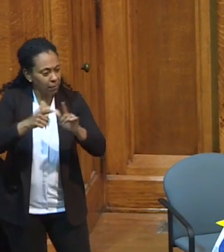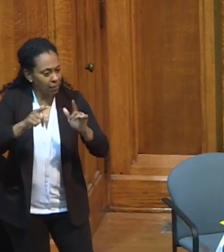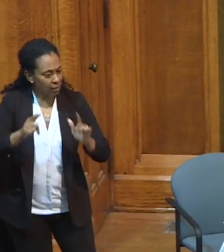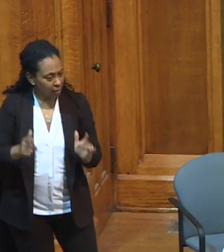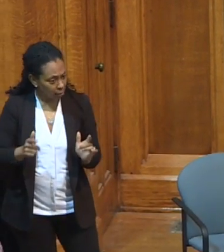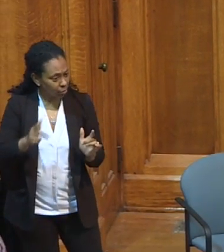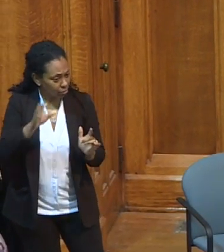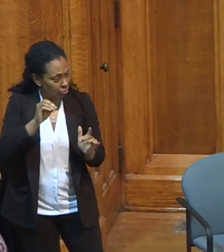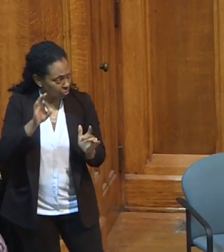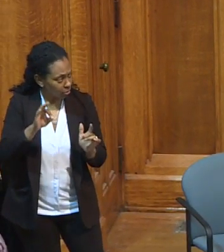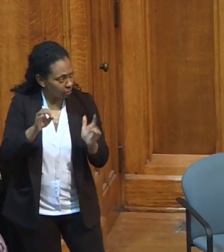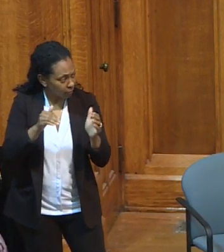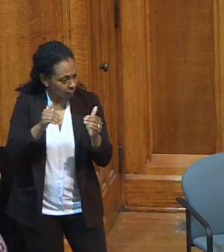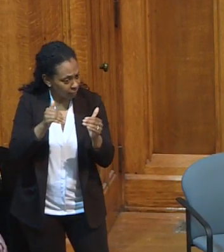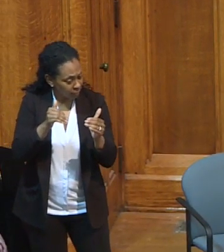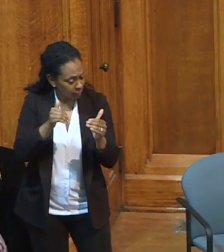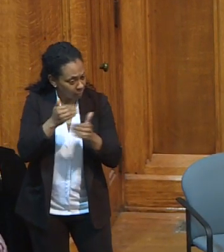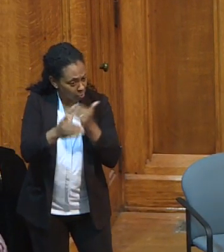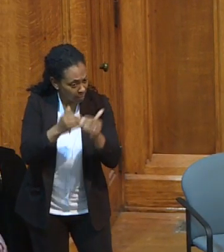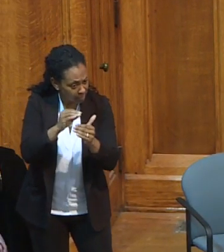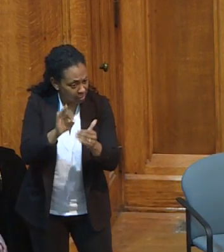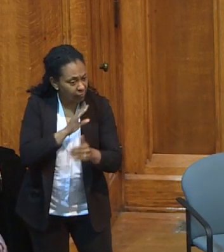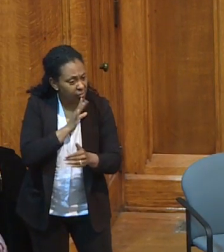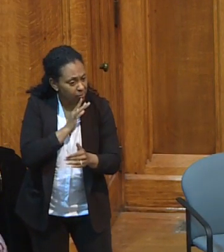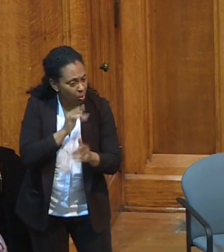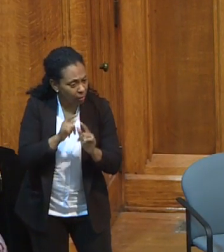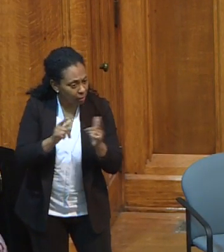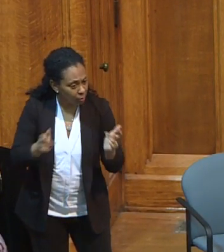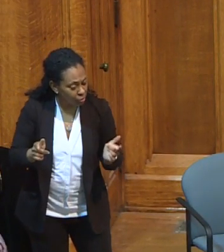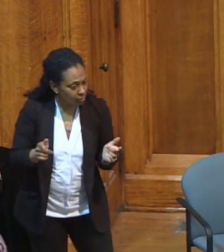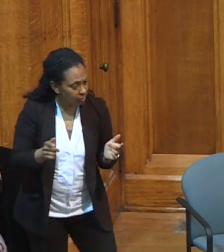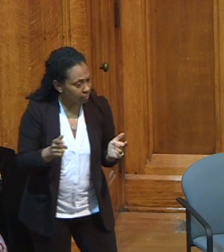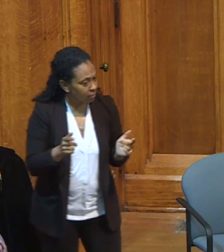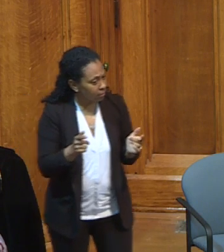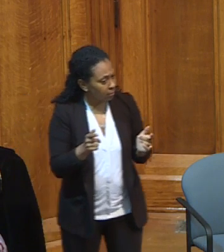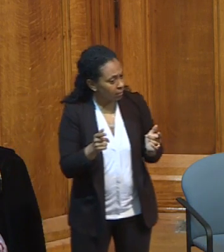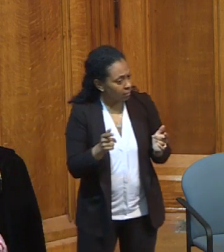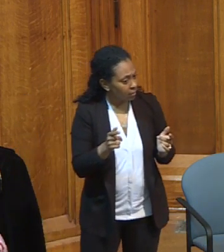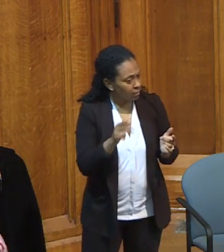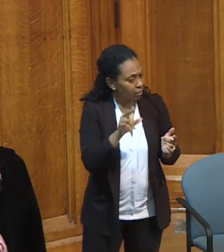in spoken languages? [Audience Member] No, for when you're learning how to write the written language.